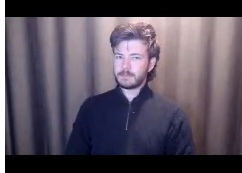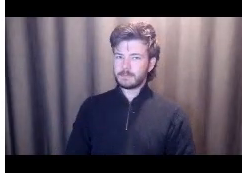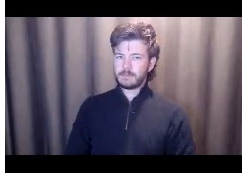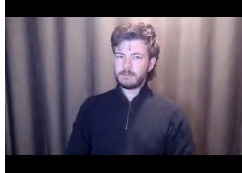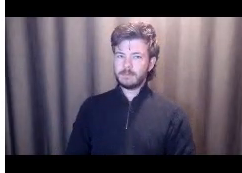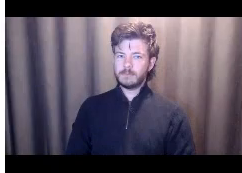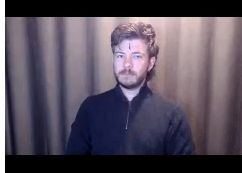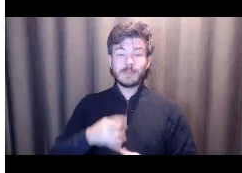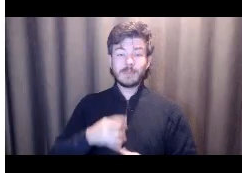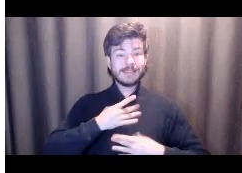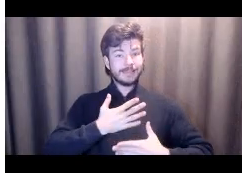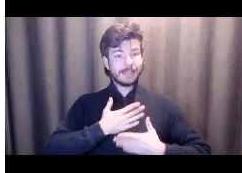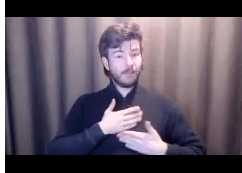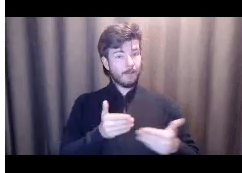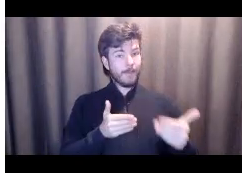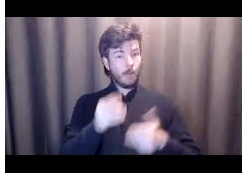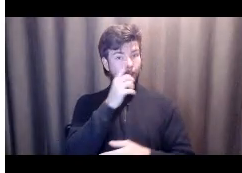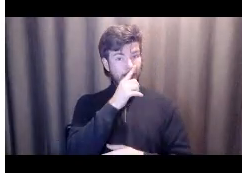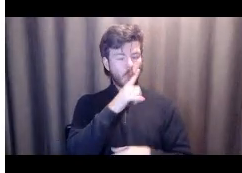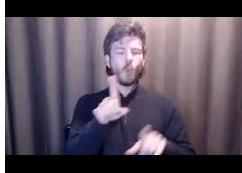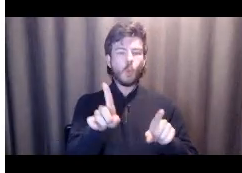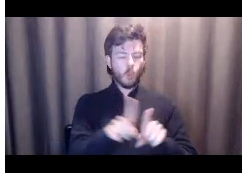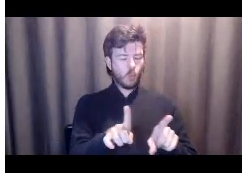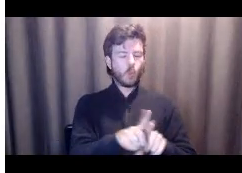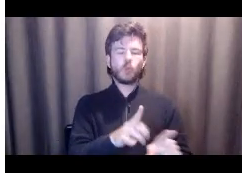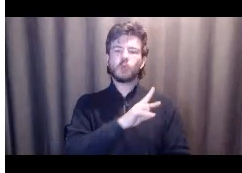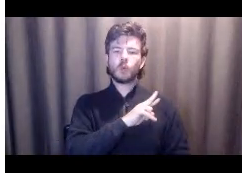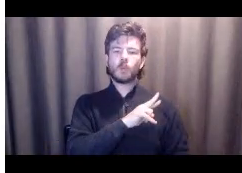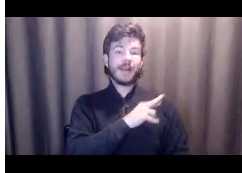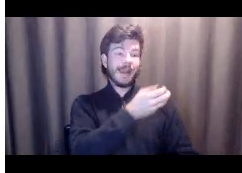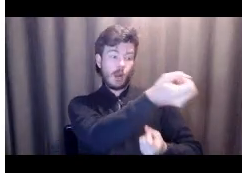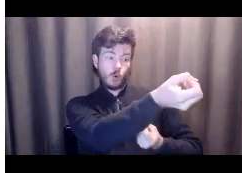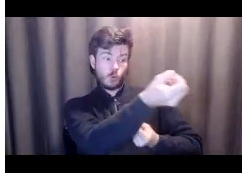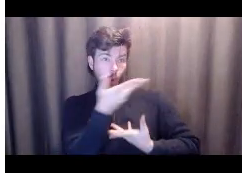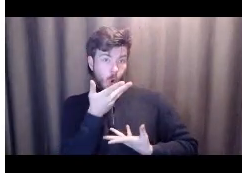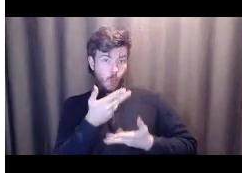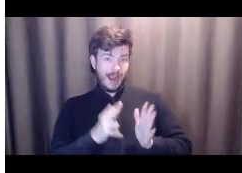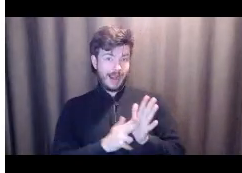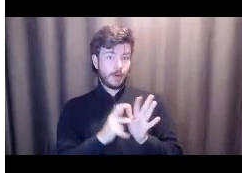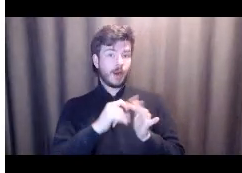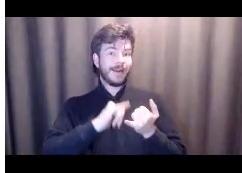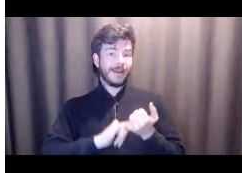changes in their situation that may mean they can't